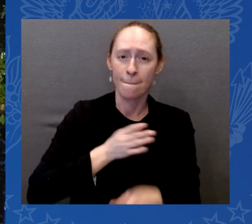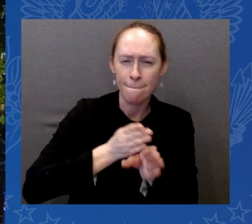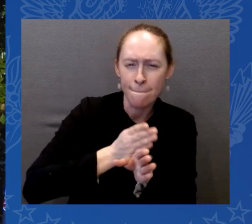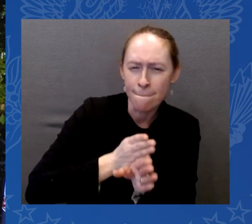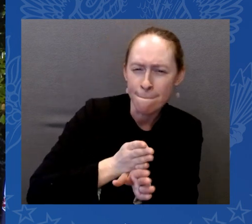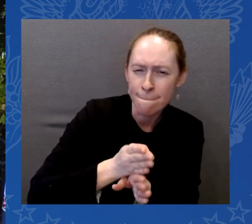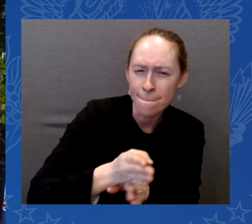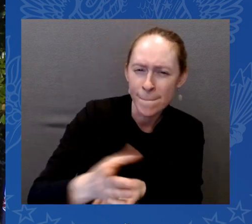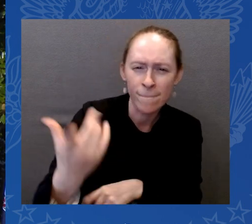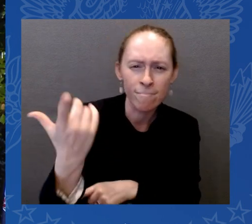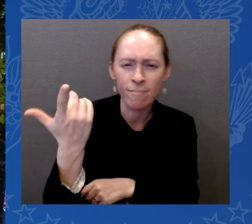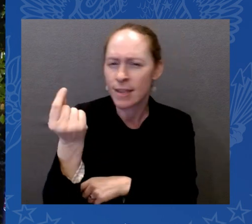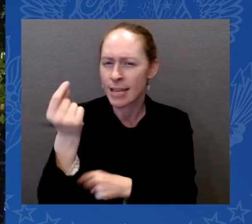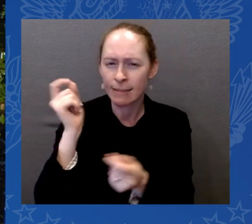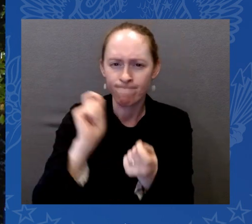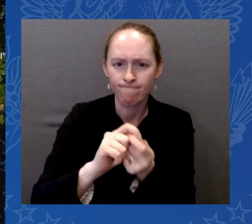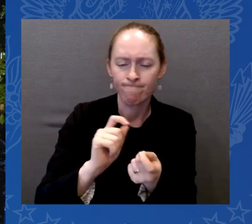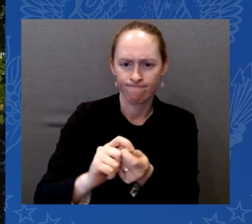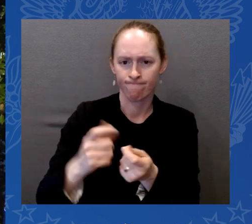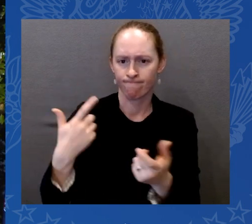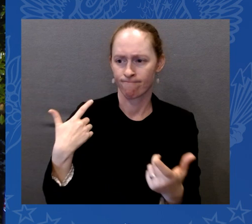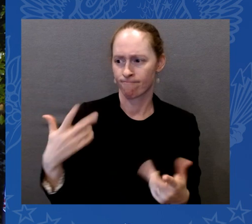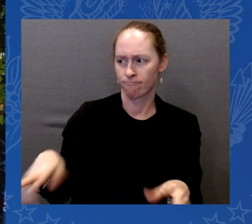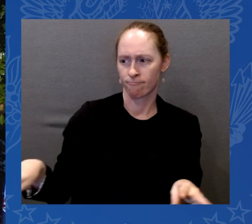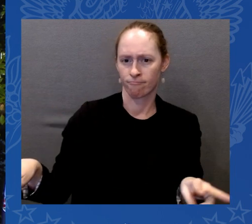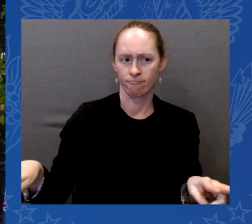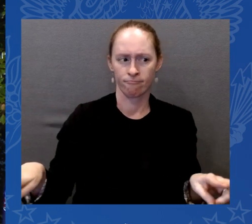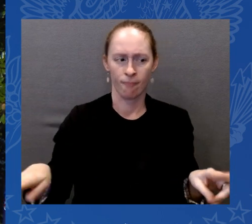and his life for the better. So.